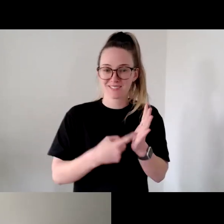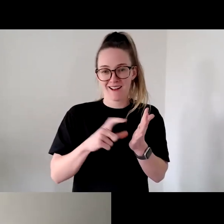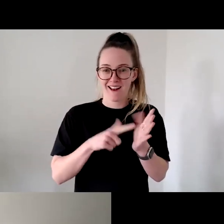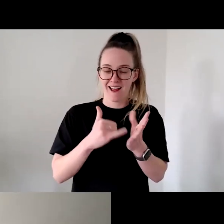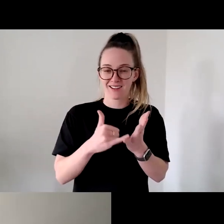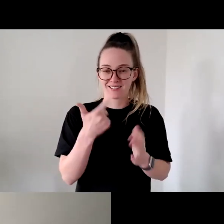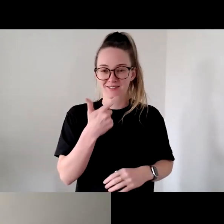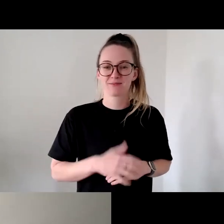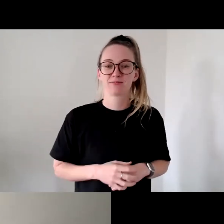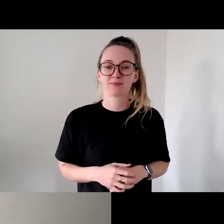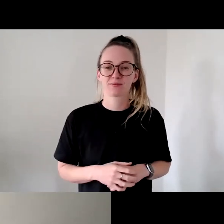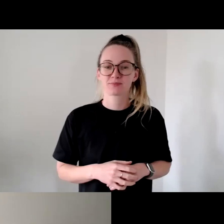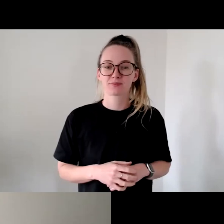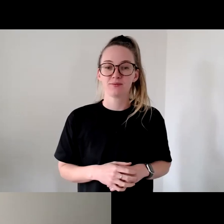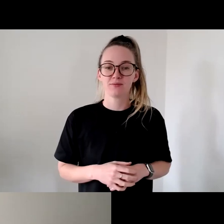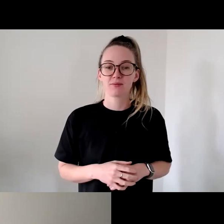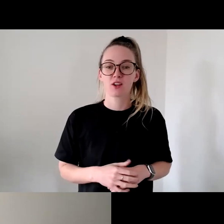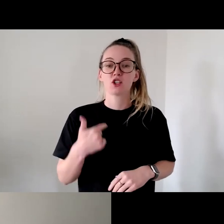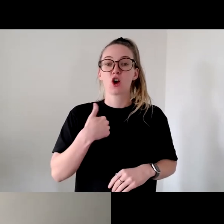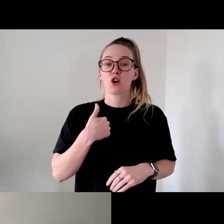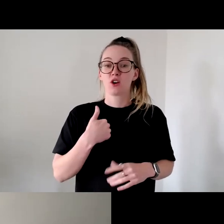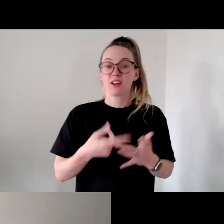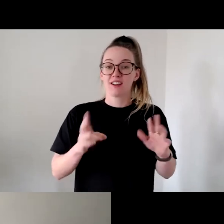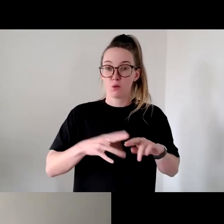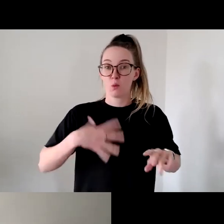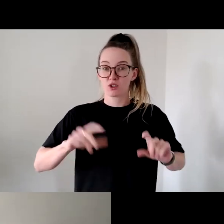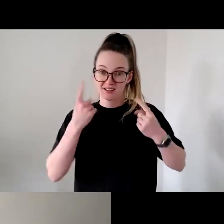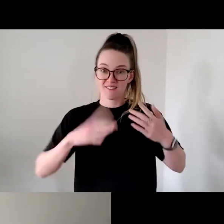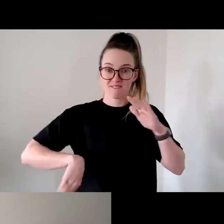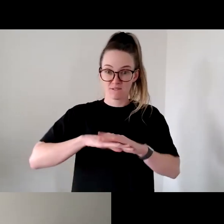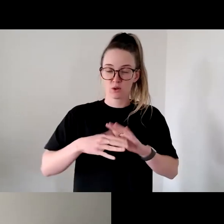screen industry that resulted from MeToo we actually need to go back just a little bit.